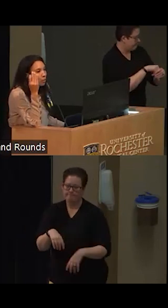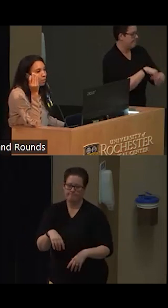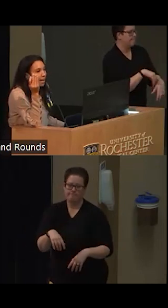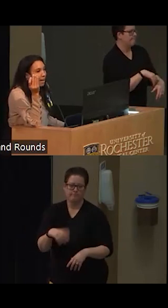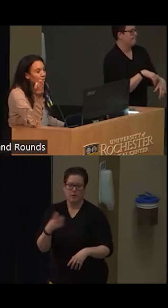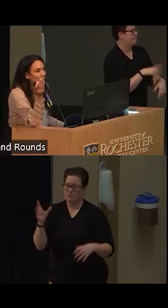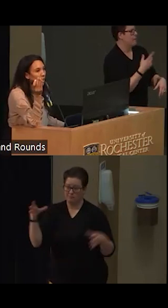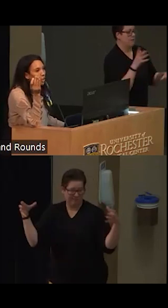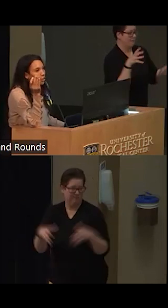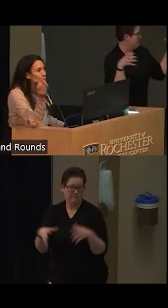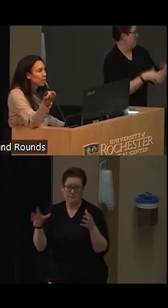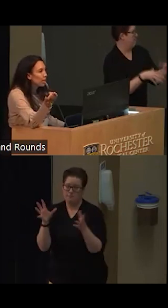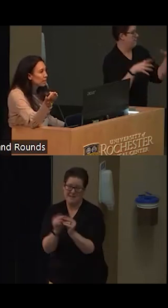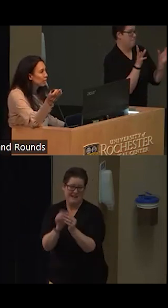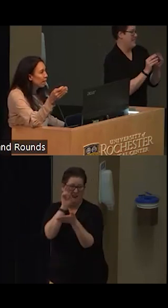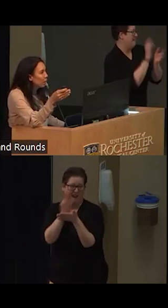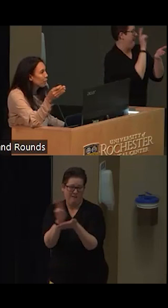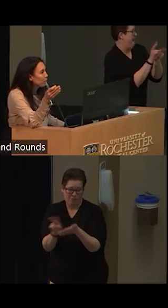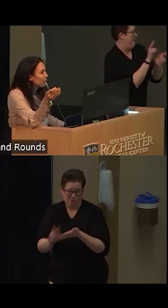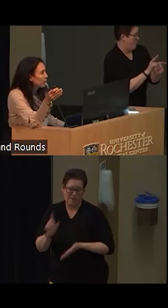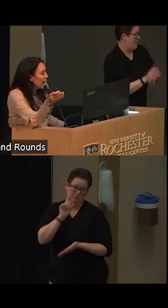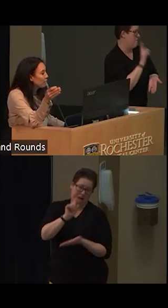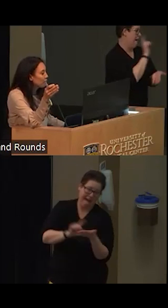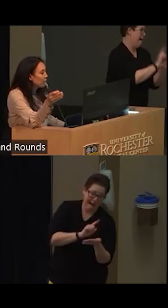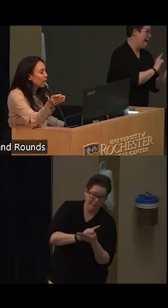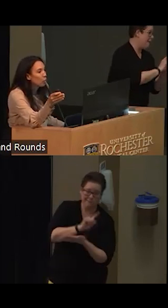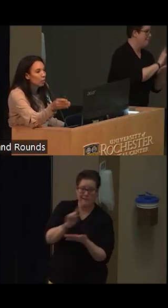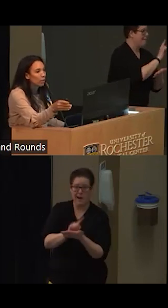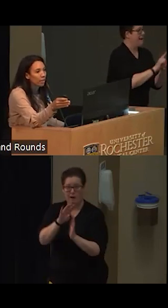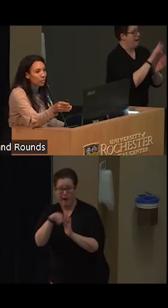really we met every two weeks for an hour to an hour and a half to figure out what do we need to